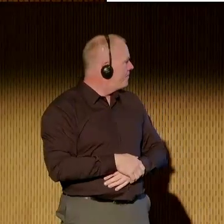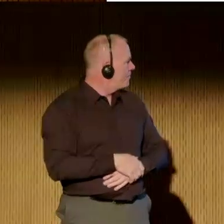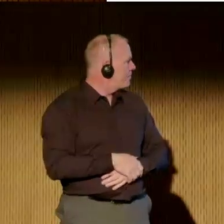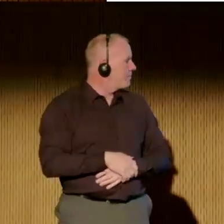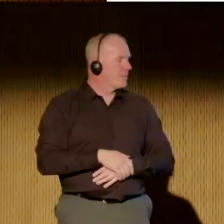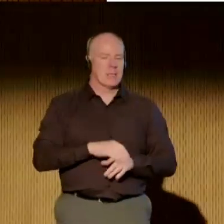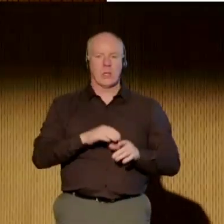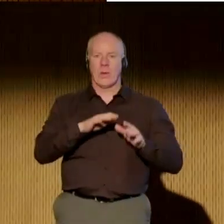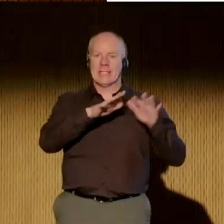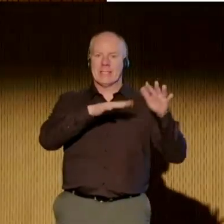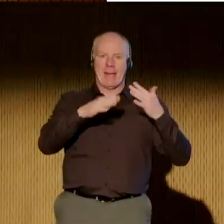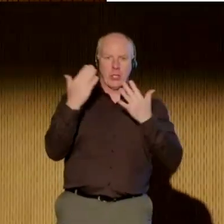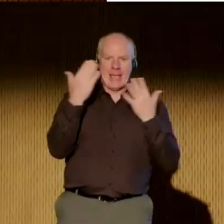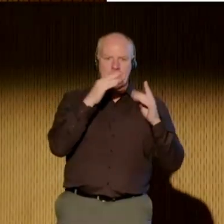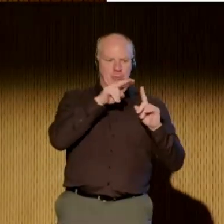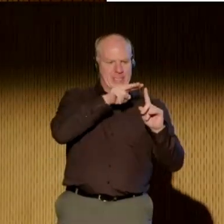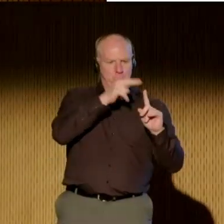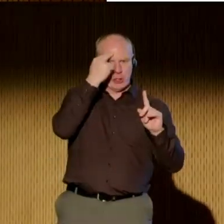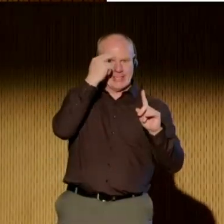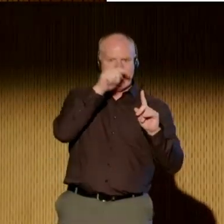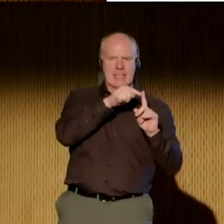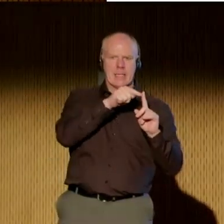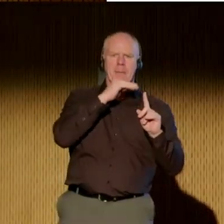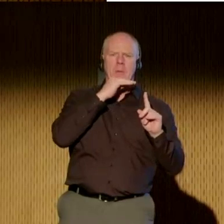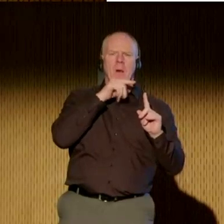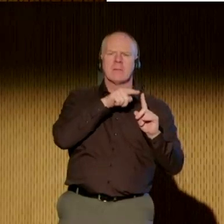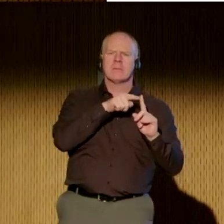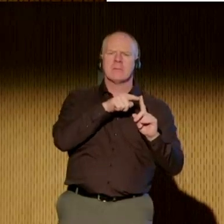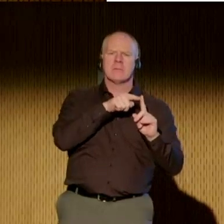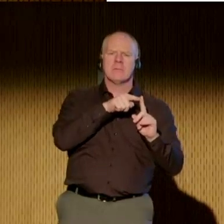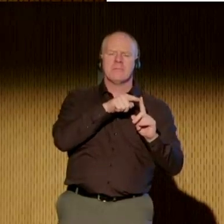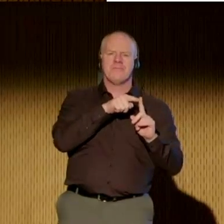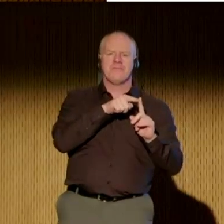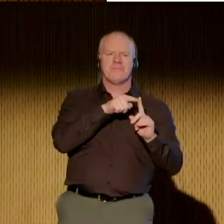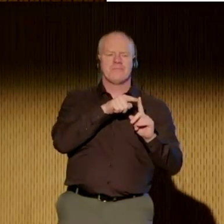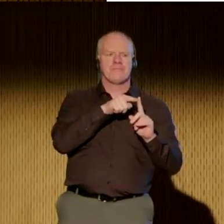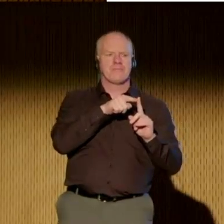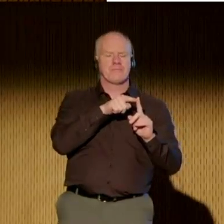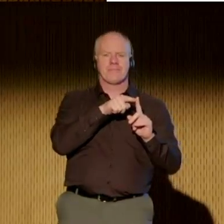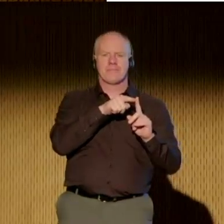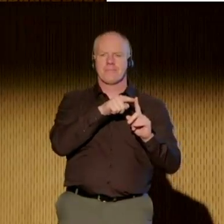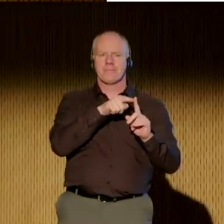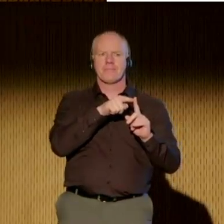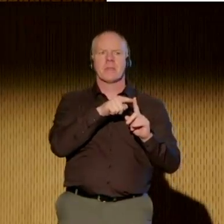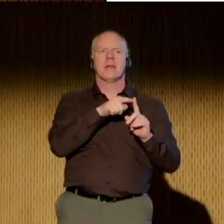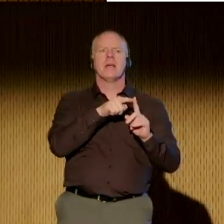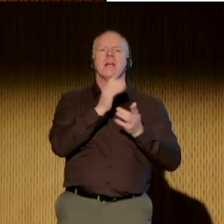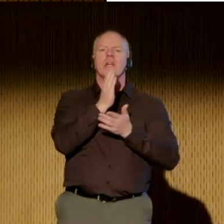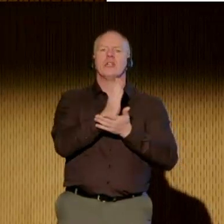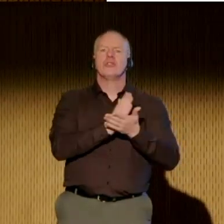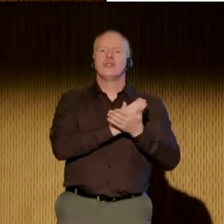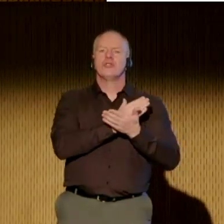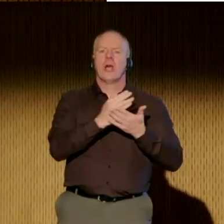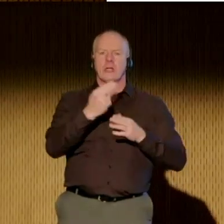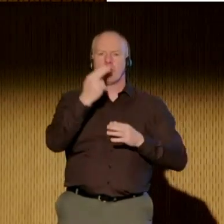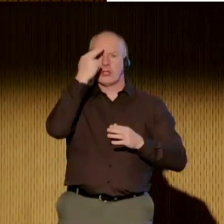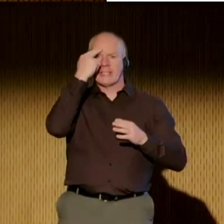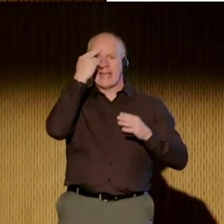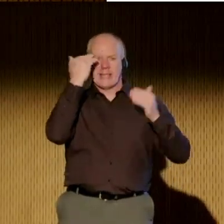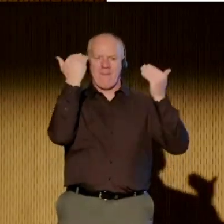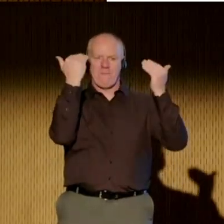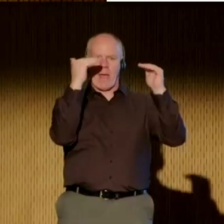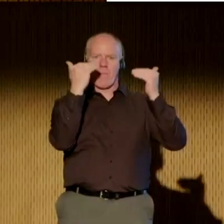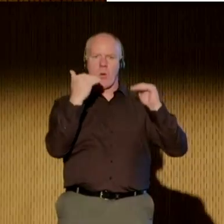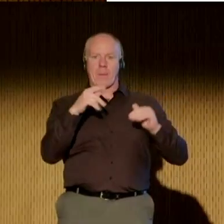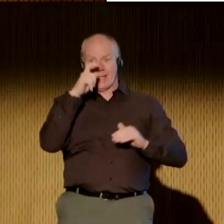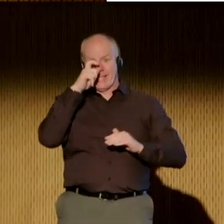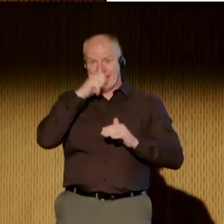from spatial literacy. It's understood as a shared conceptual framework so that teachers